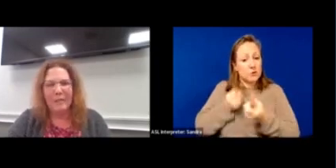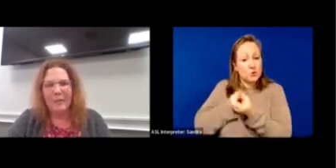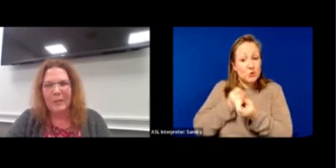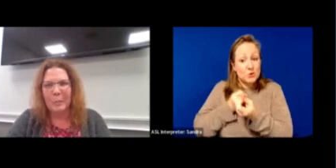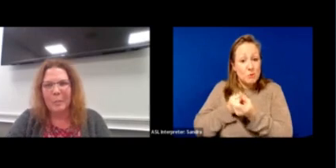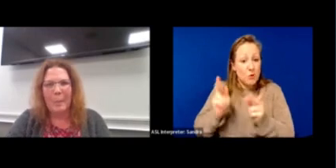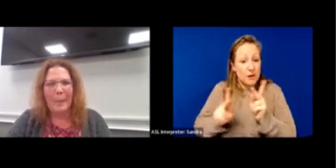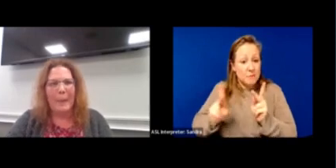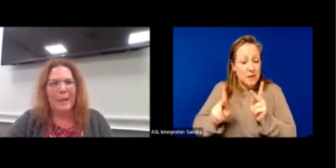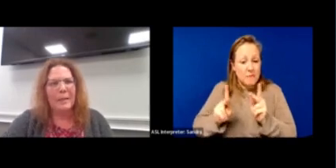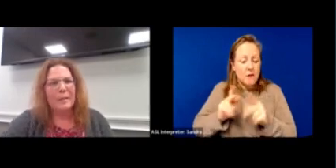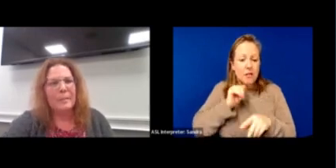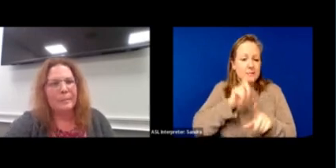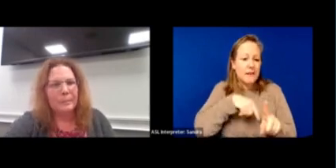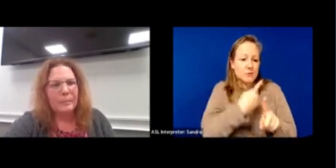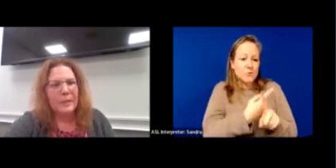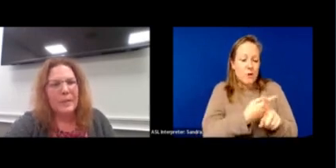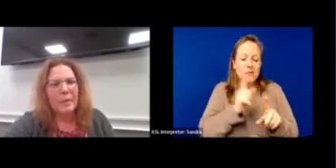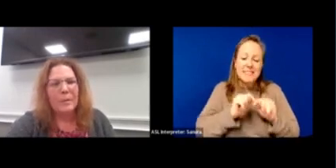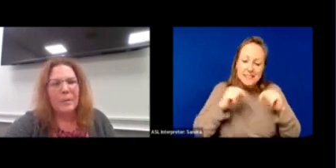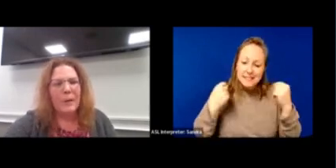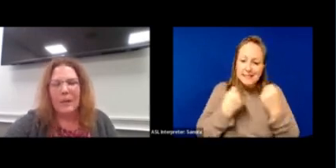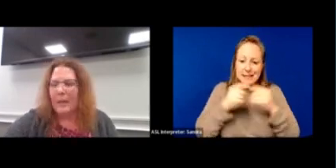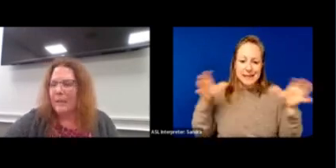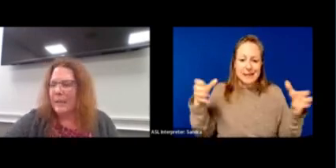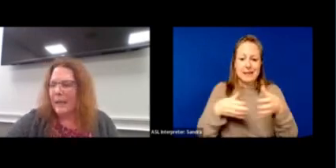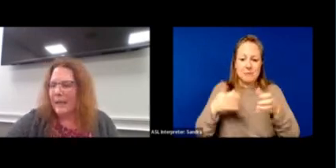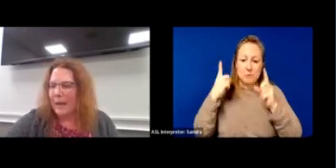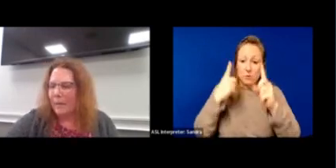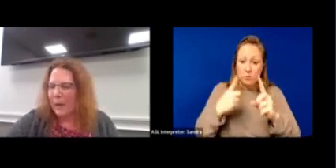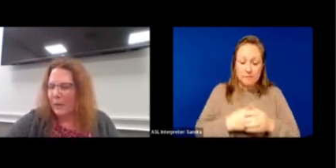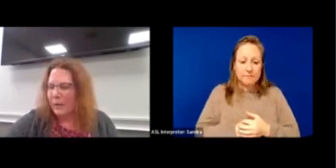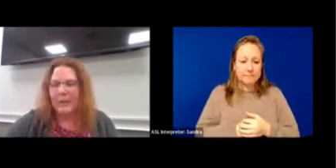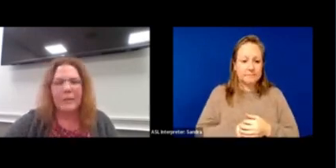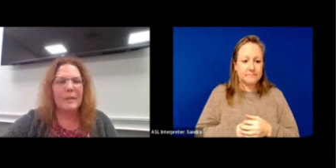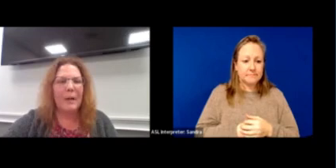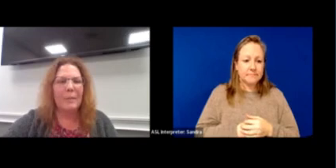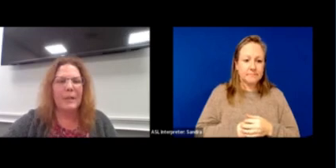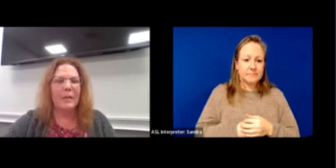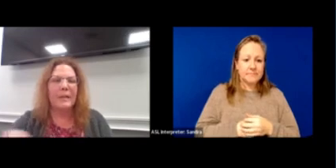effort. So in saying that, we also need to remember that our